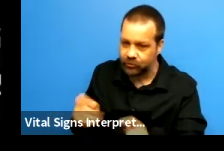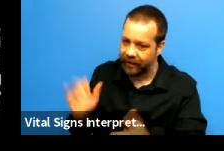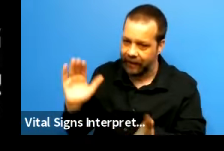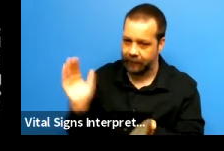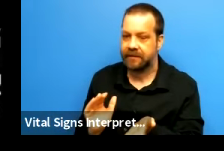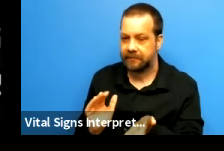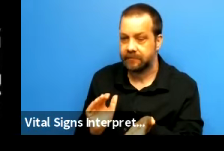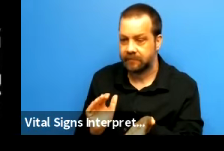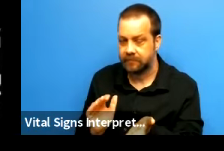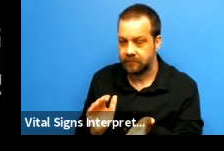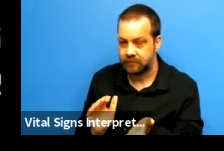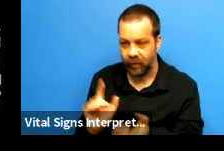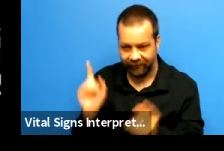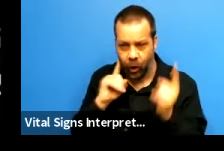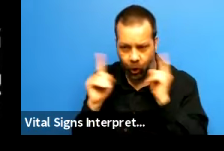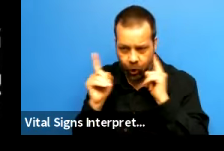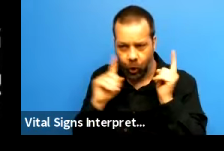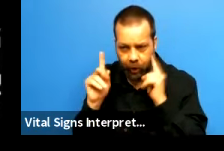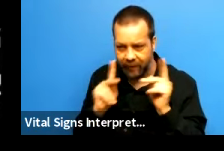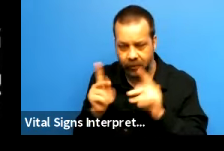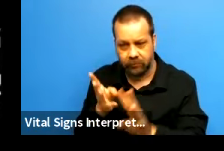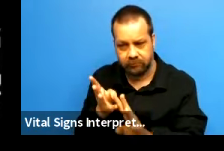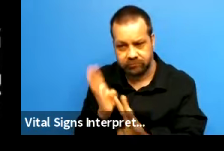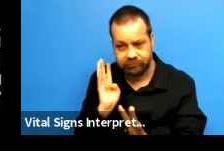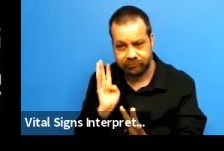having to wait in long lines.